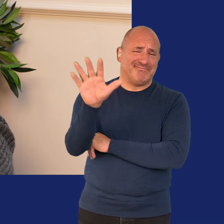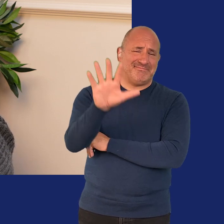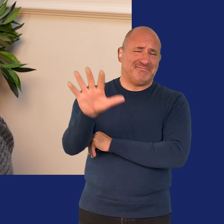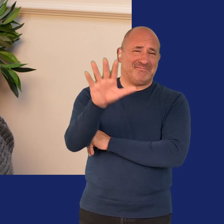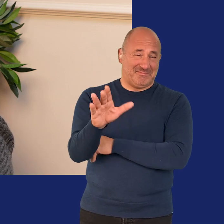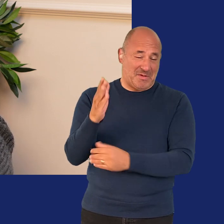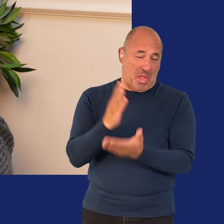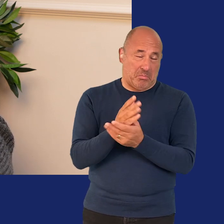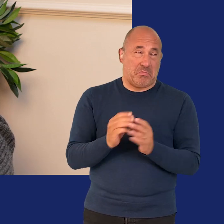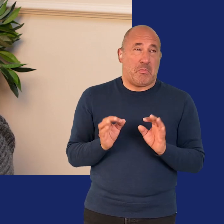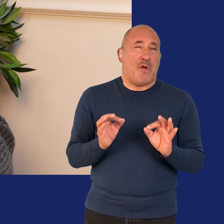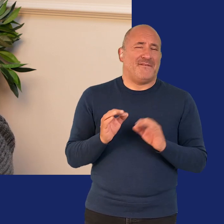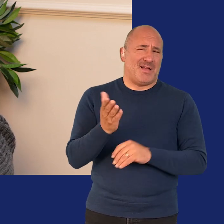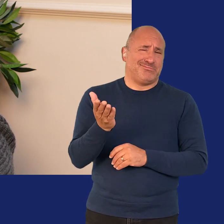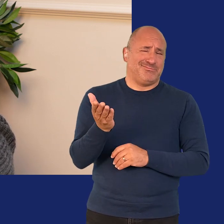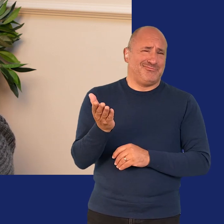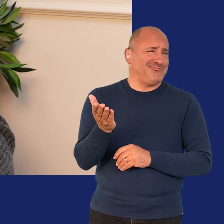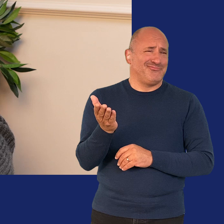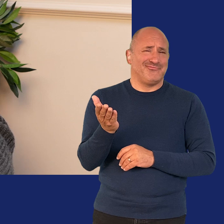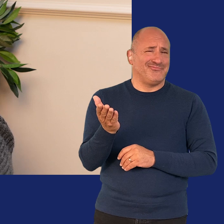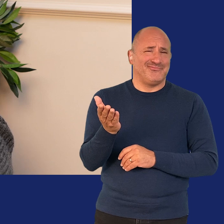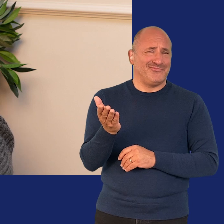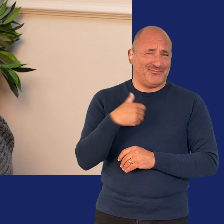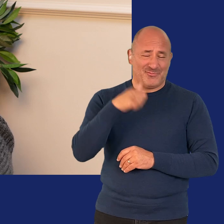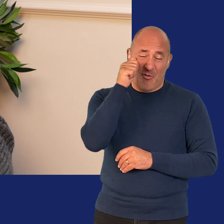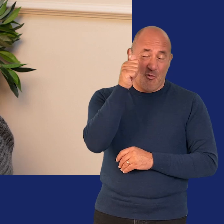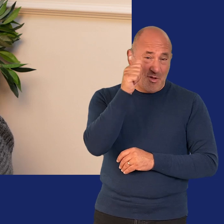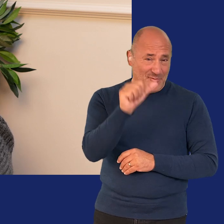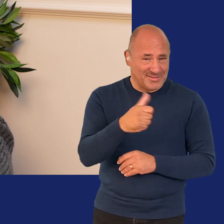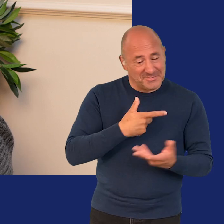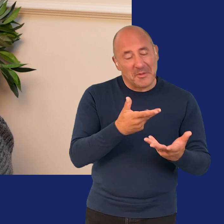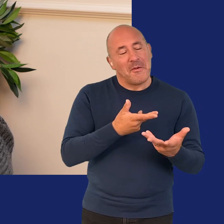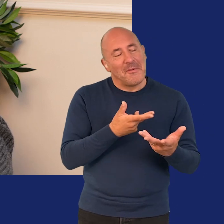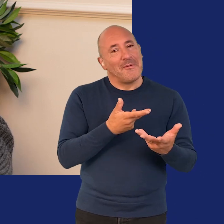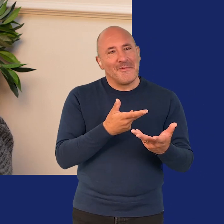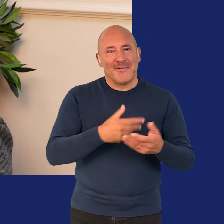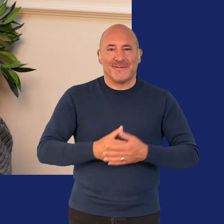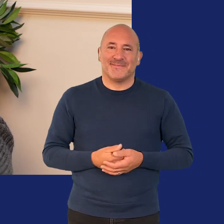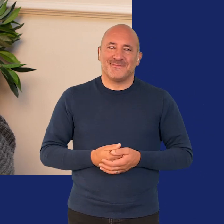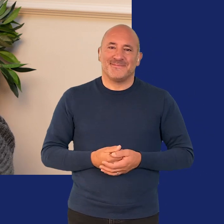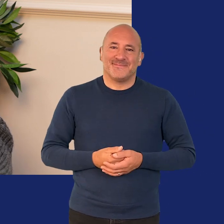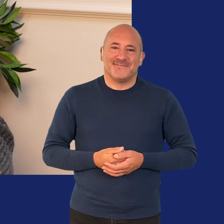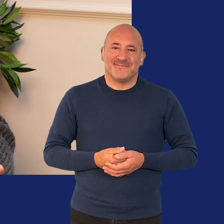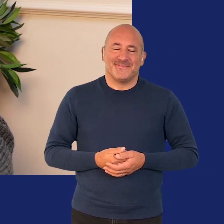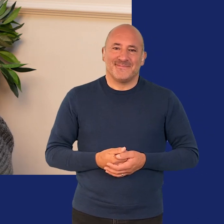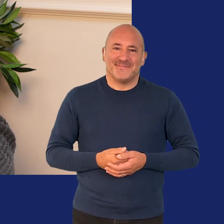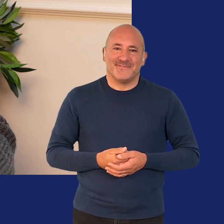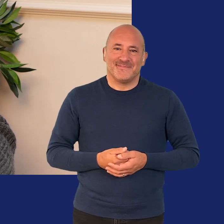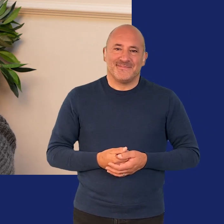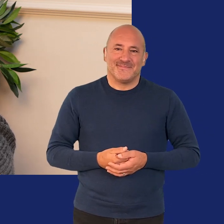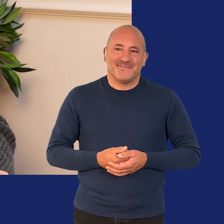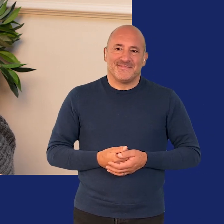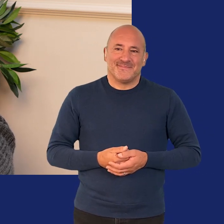if a company says that they're perfect, clearly... yeah, where,